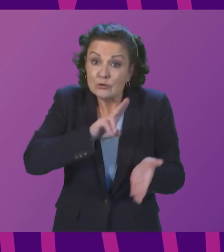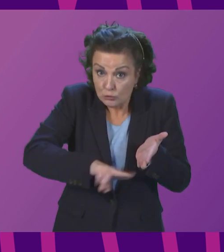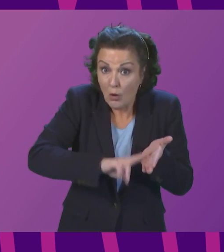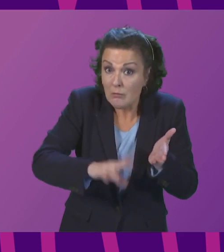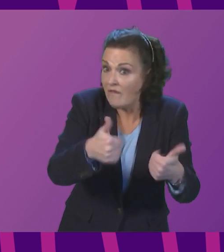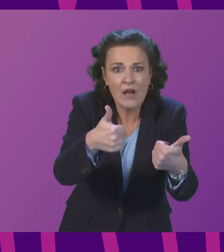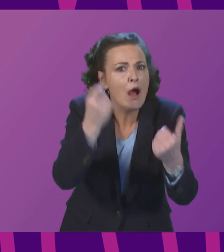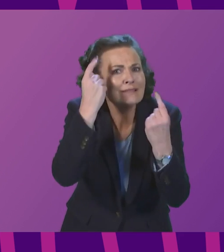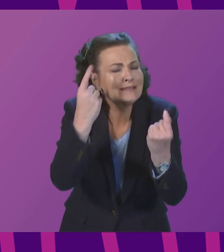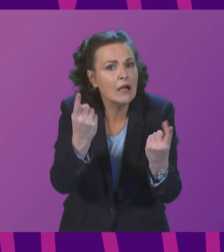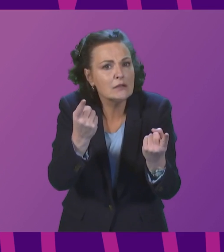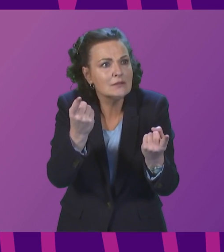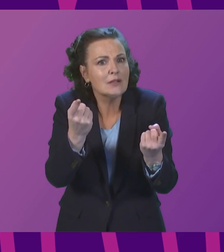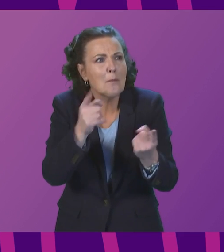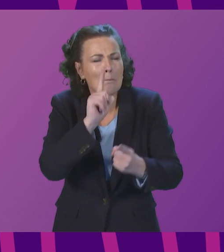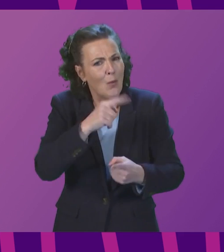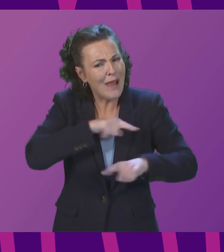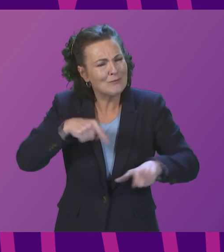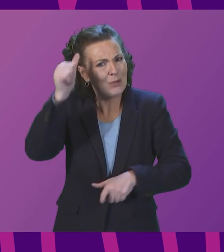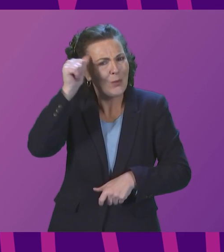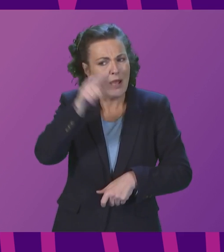that those who are more clinically vulnerable have a real sense of anxiety.